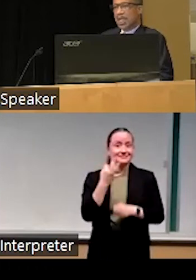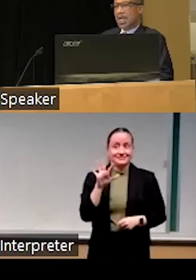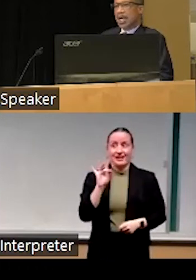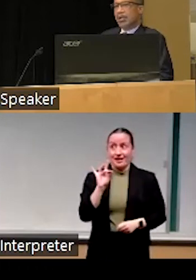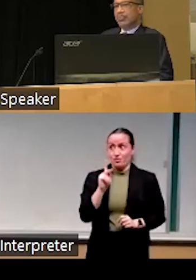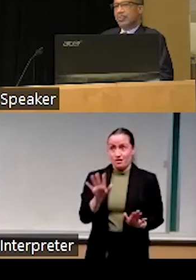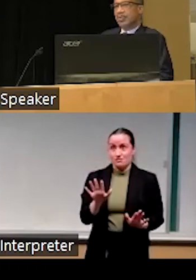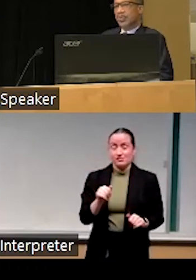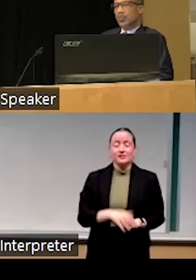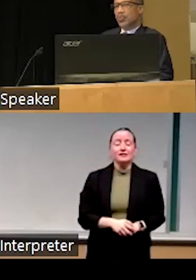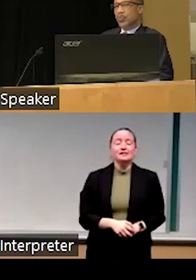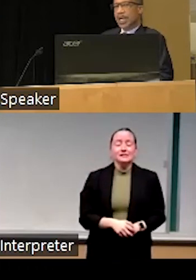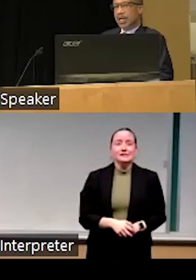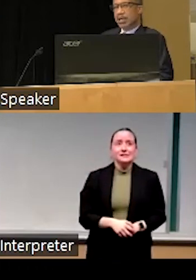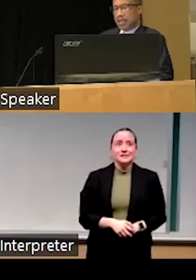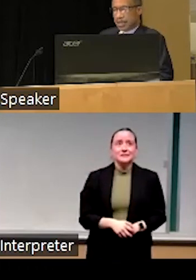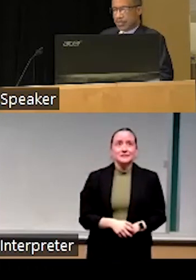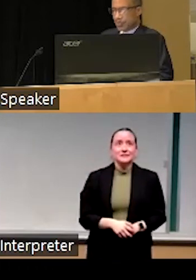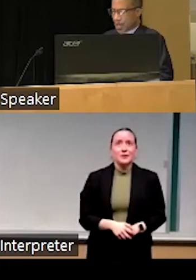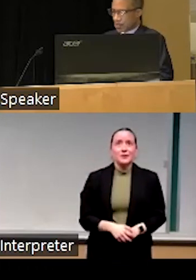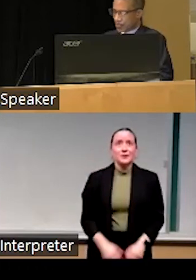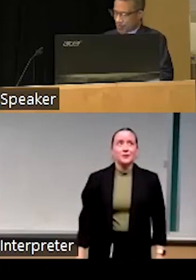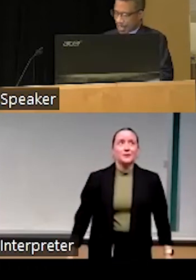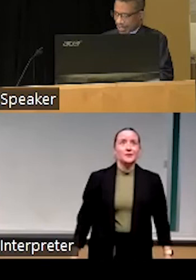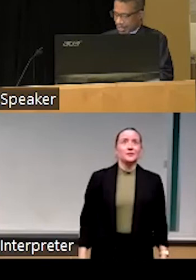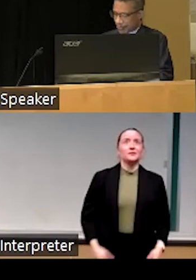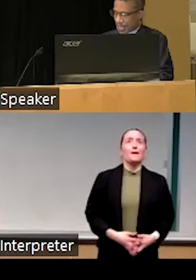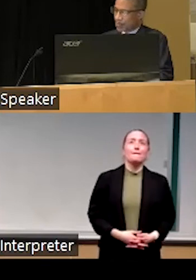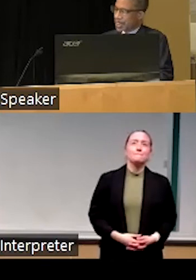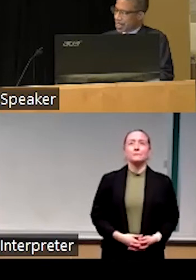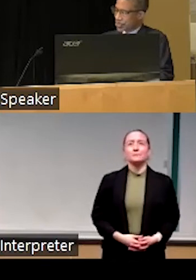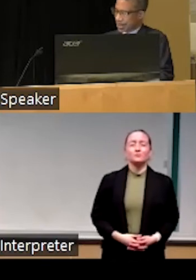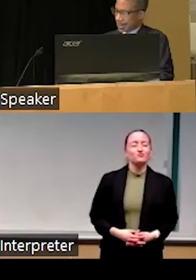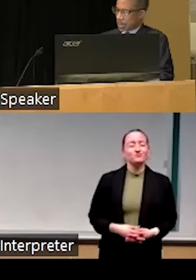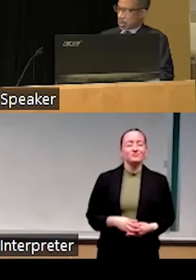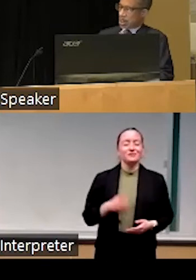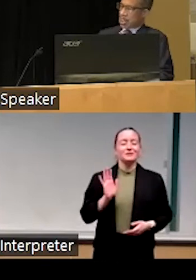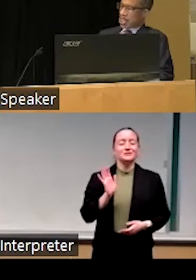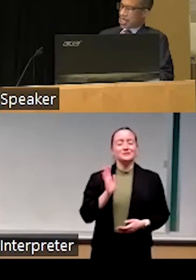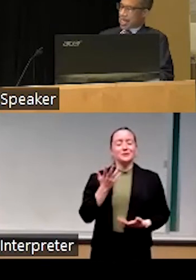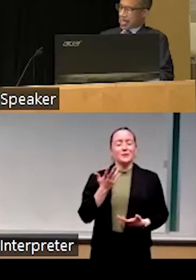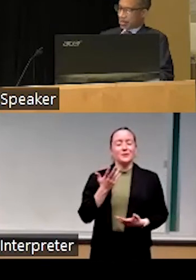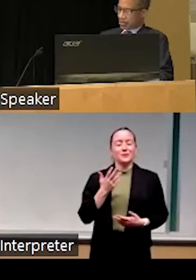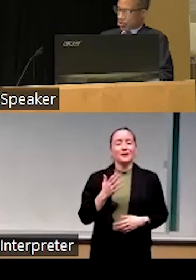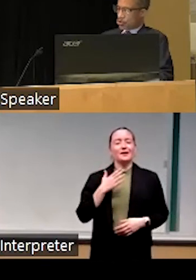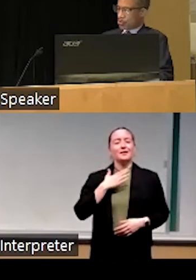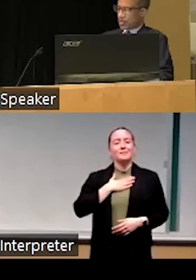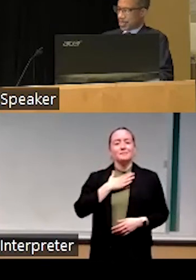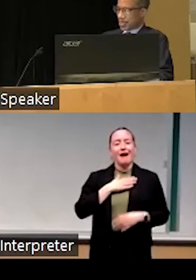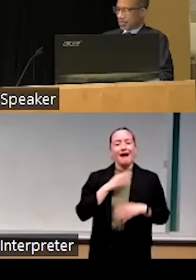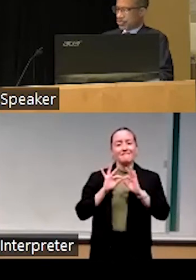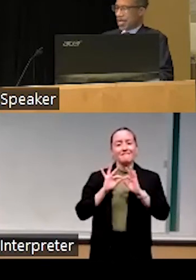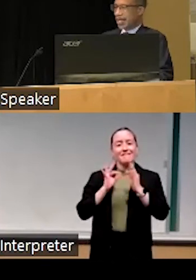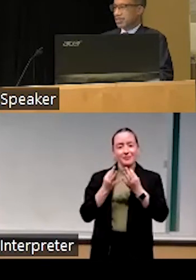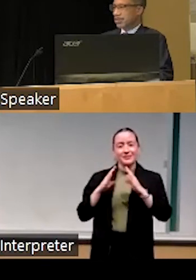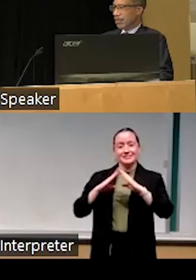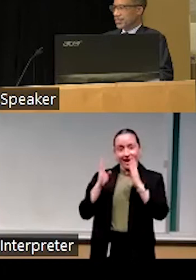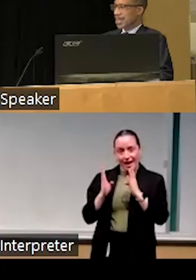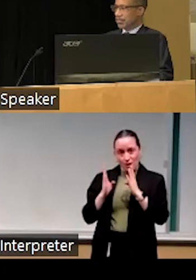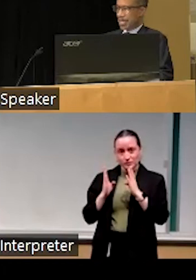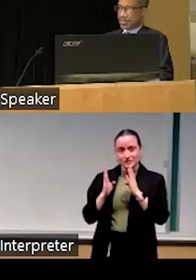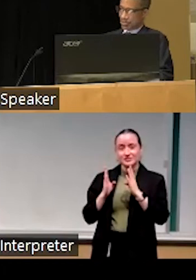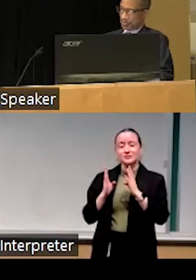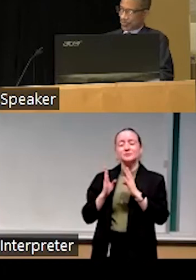um where uh where my family actually uh had a little home was in a tract called South Vestal